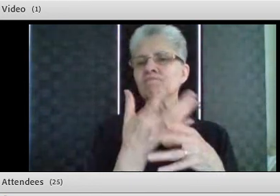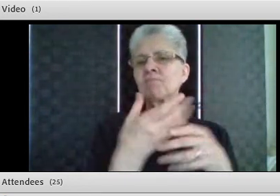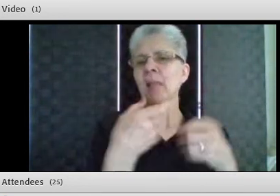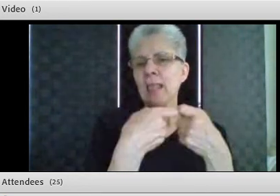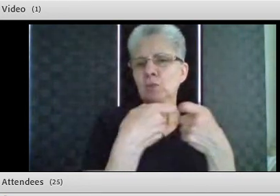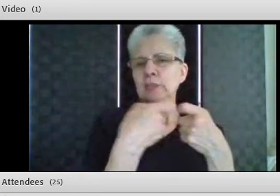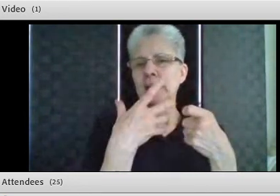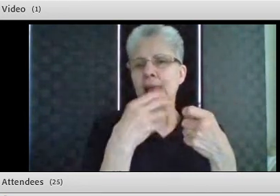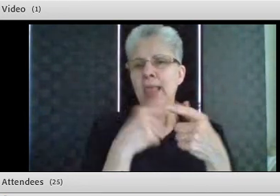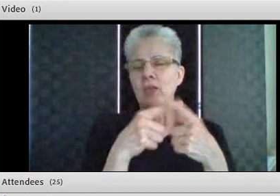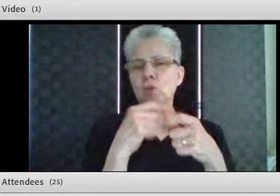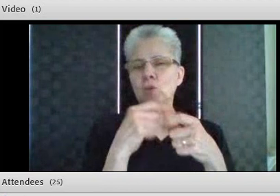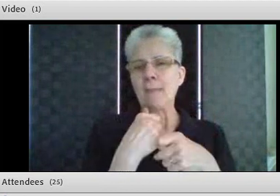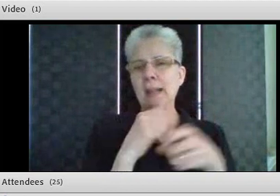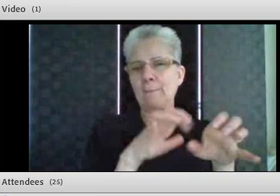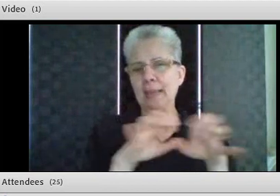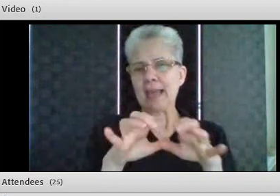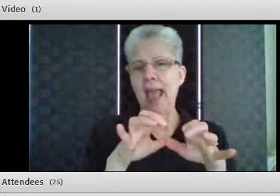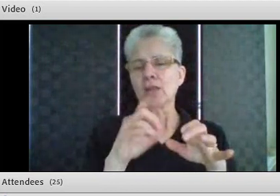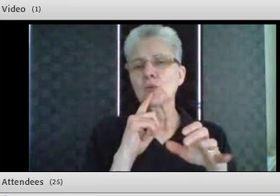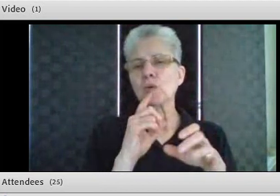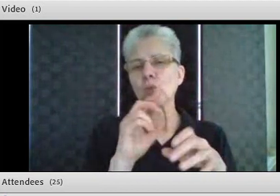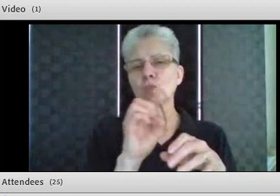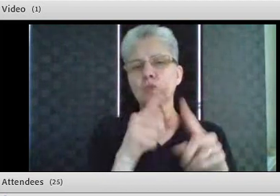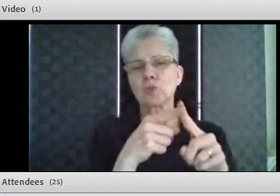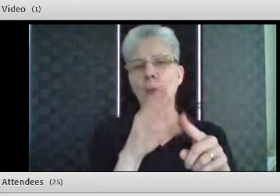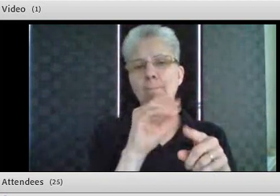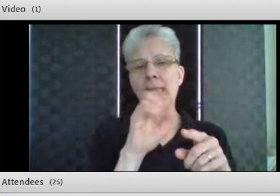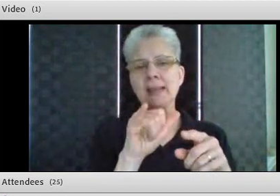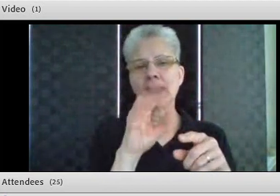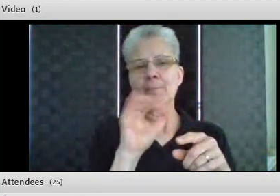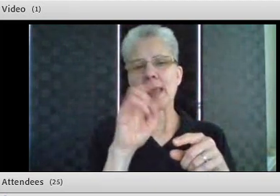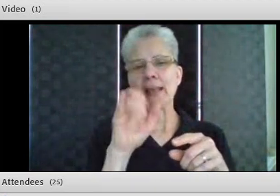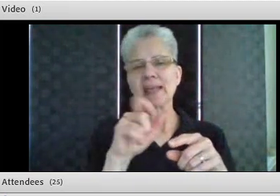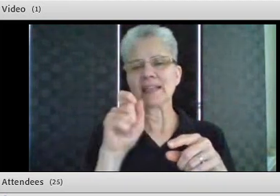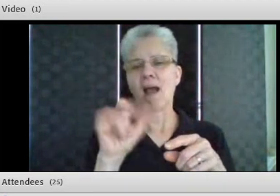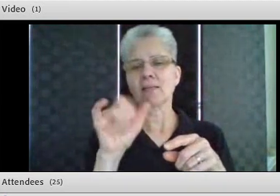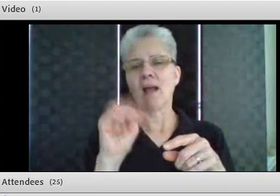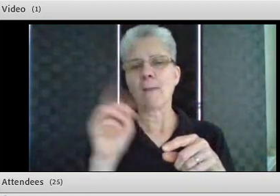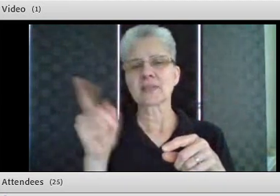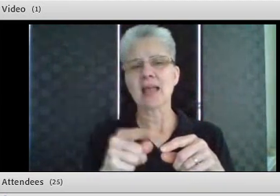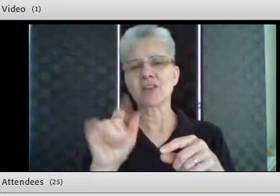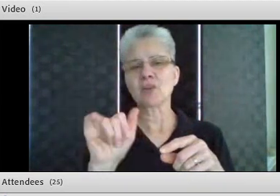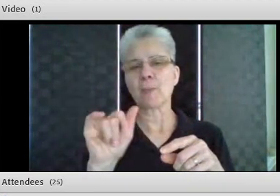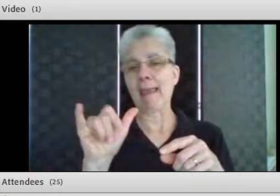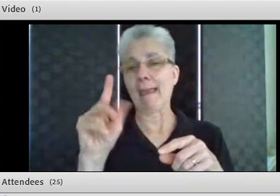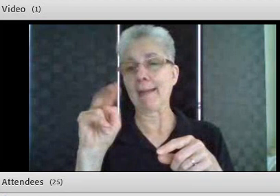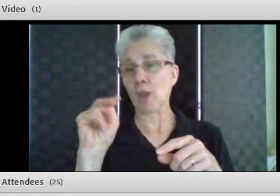for the kids is you connect it to something that does conduct electricity, and you make a piano.